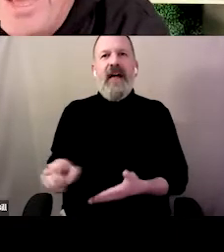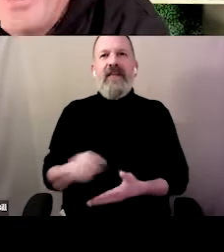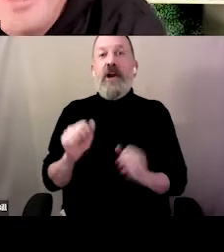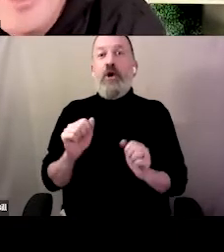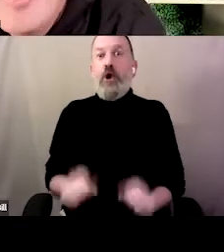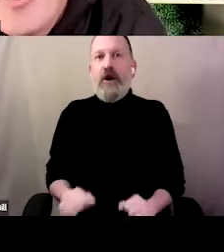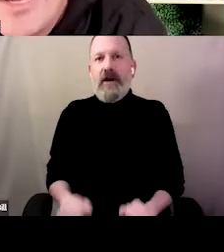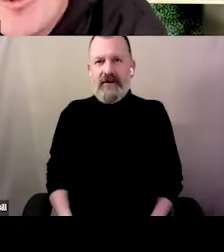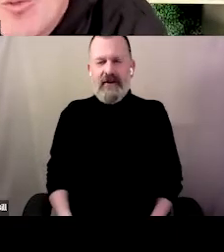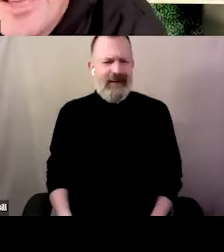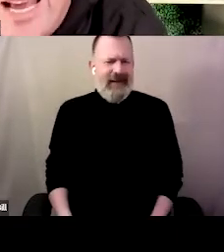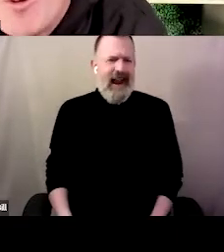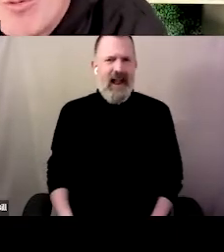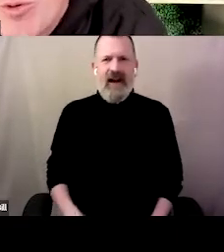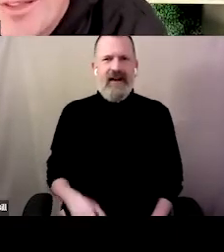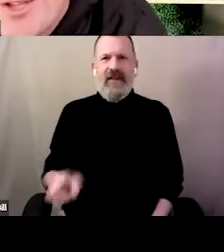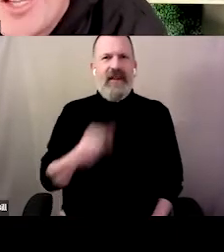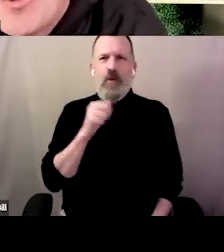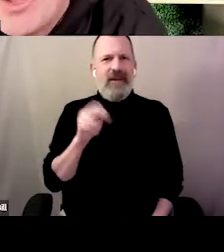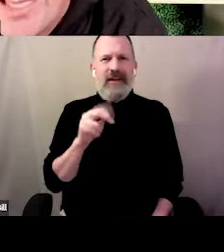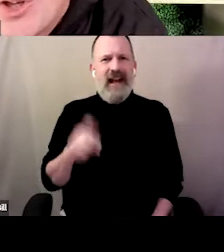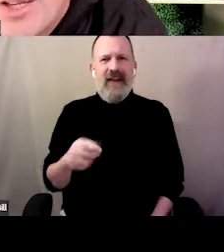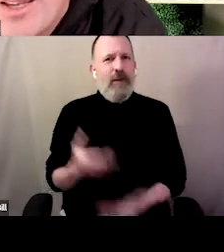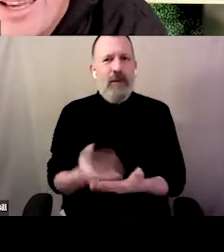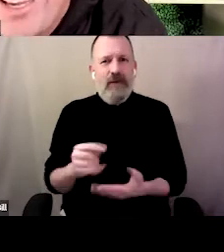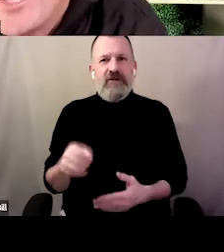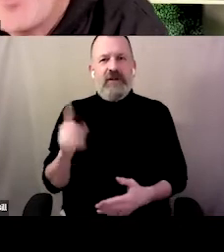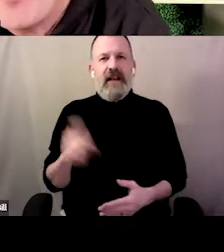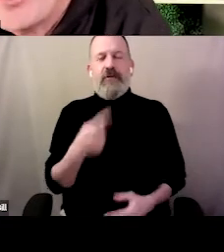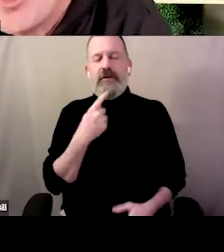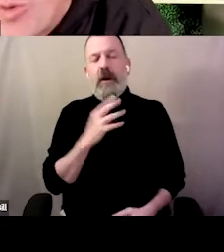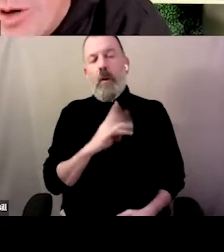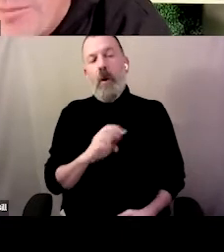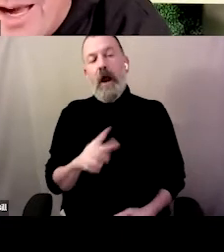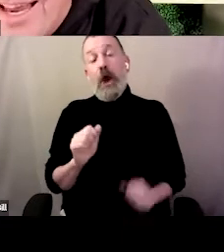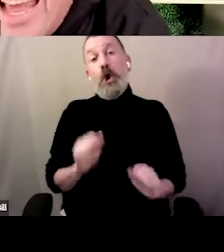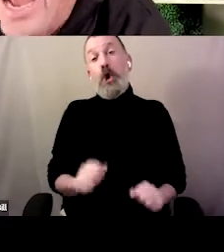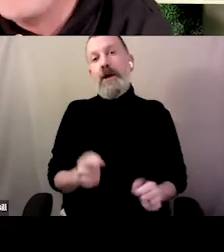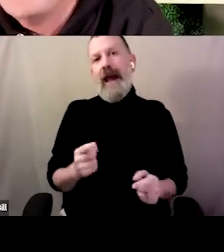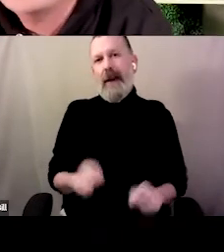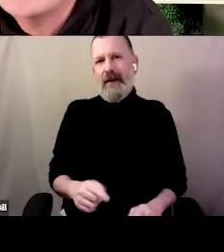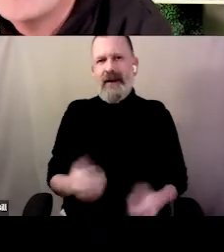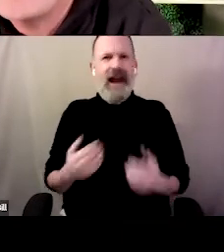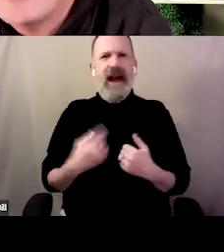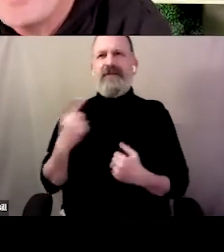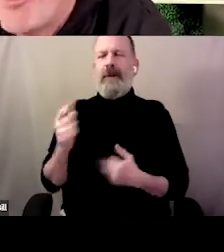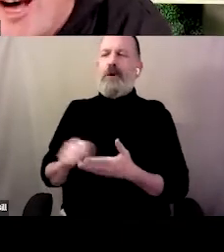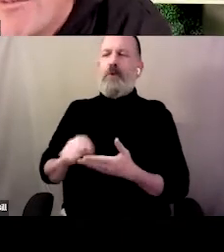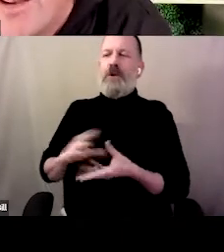and hell, they wouldn't even really have to prove it. They just have to allege it get somebody read a story about it. And the next thing you know, it takes off,